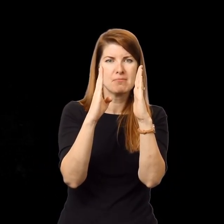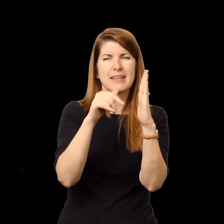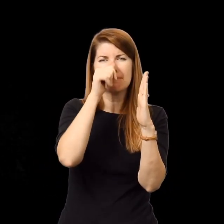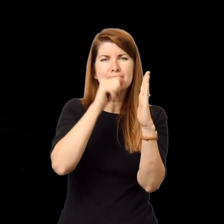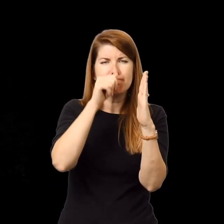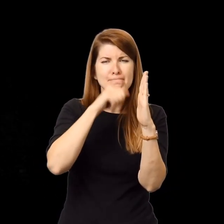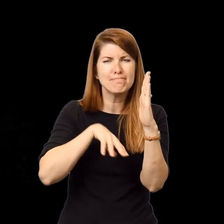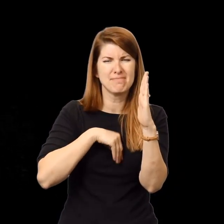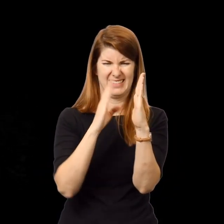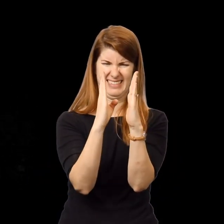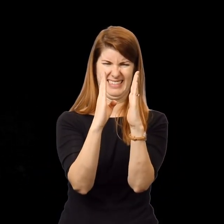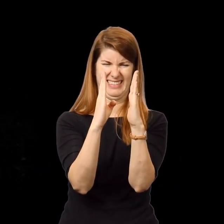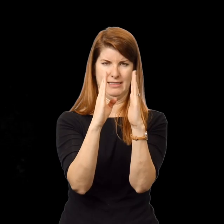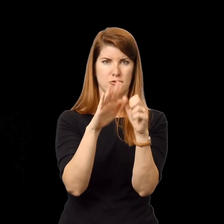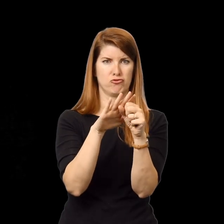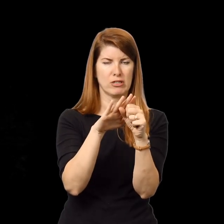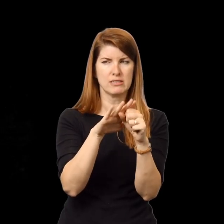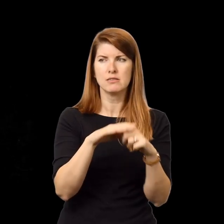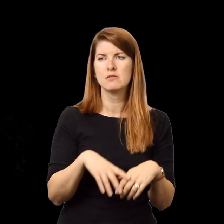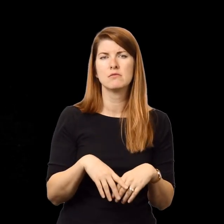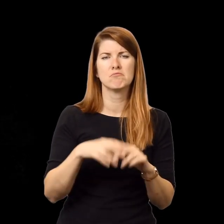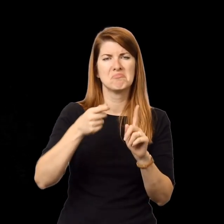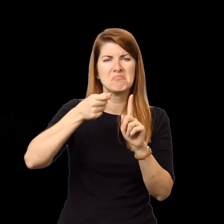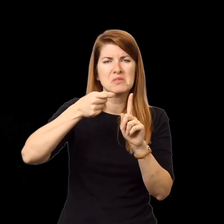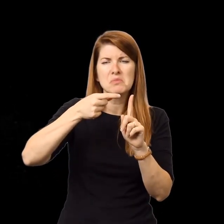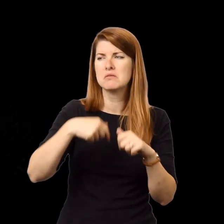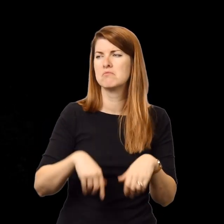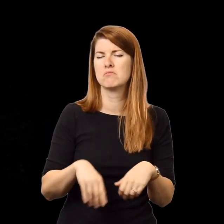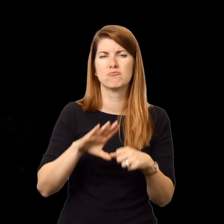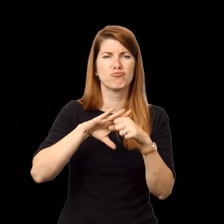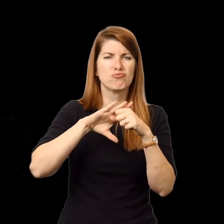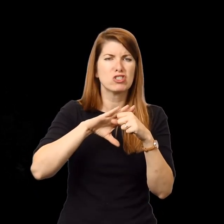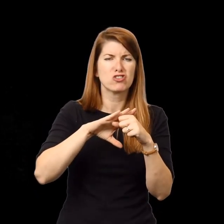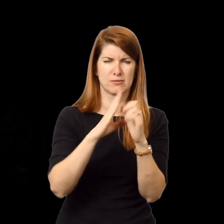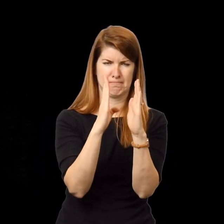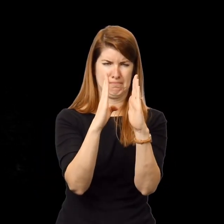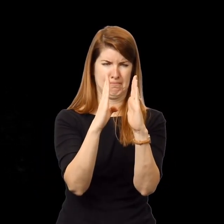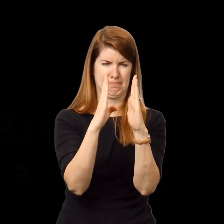which means they can tolerate this much stress or stimuli